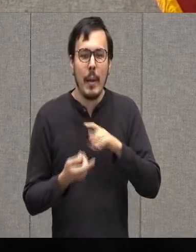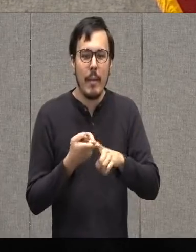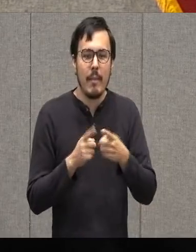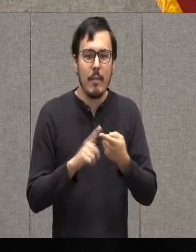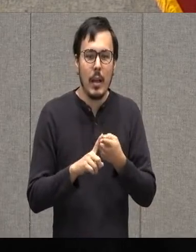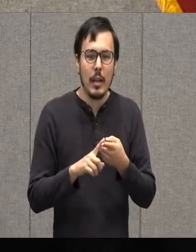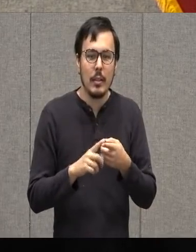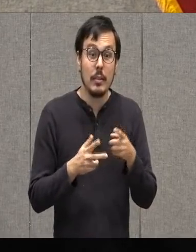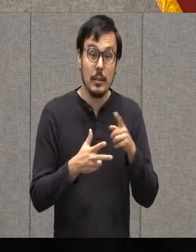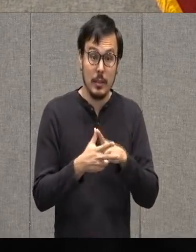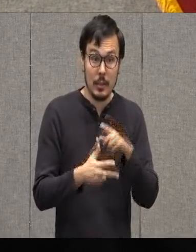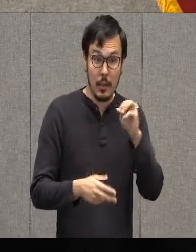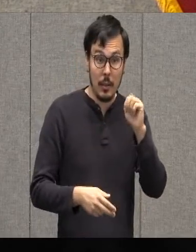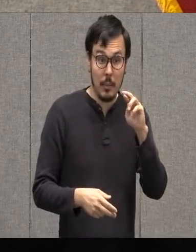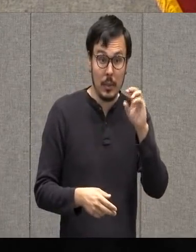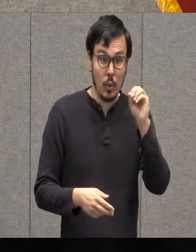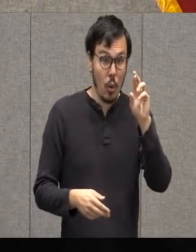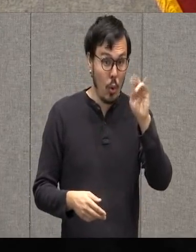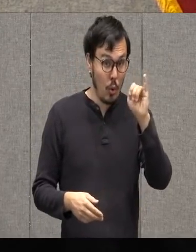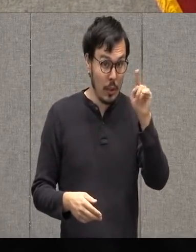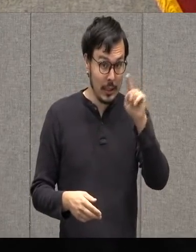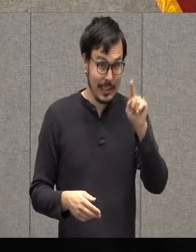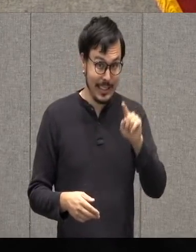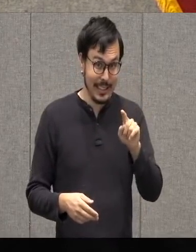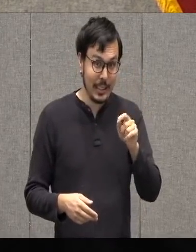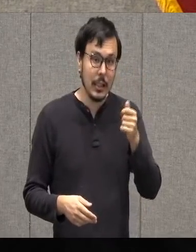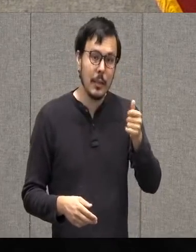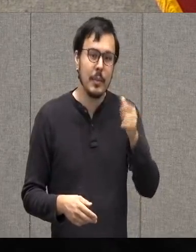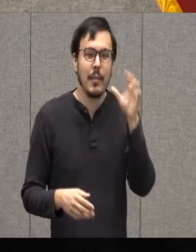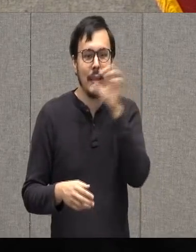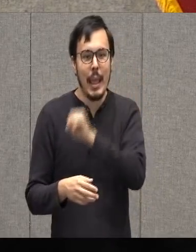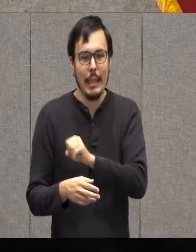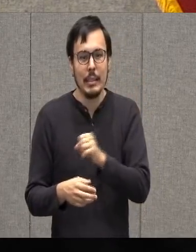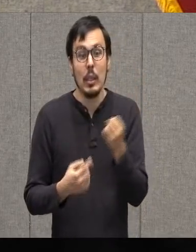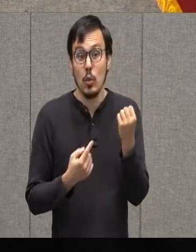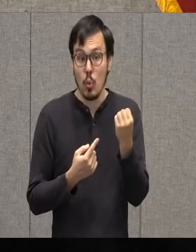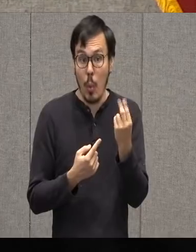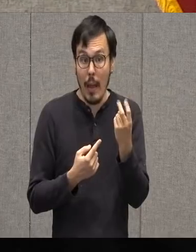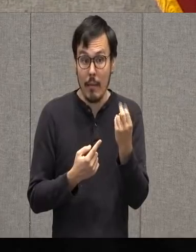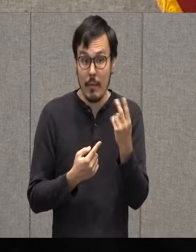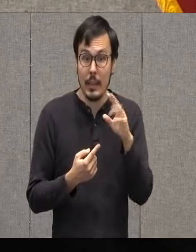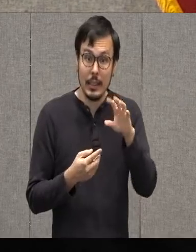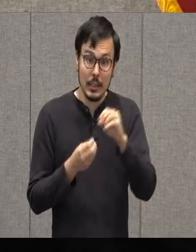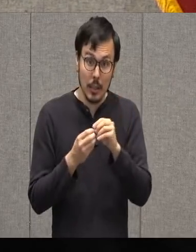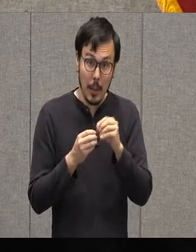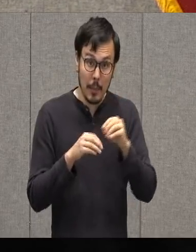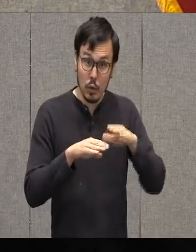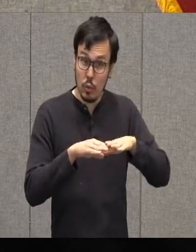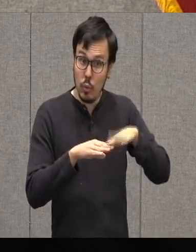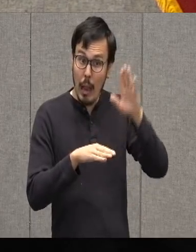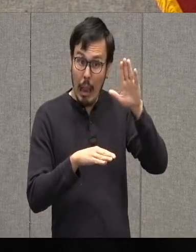Mr. Ortiz guessed 12. Was his number too high, or too low?